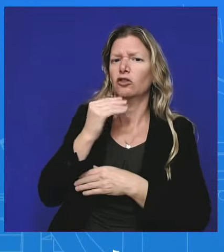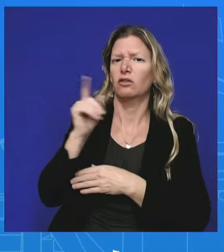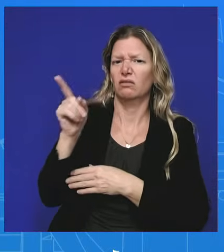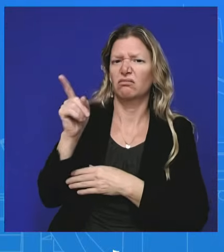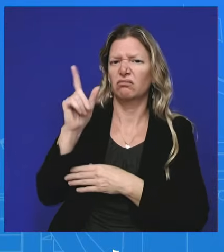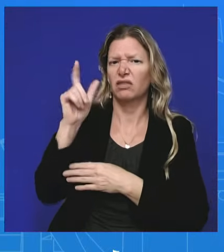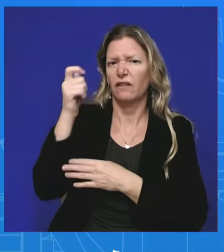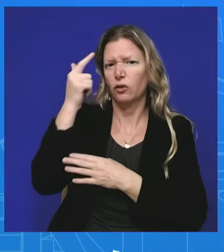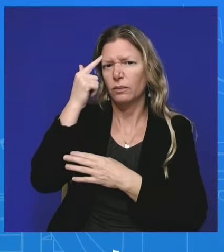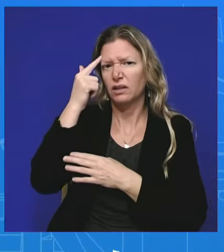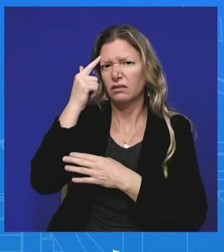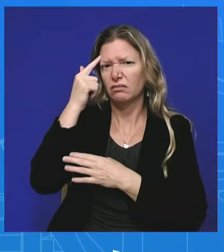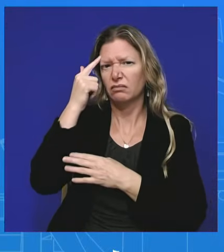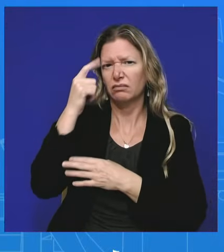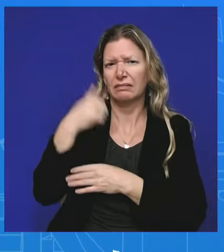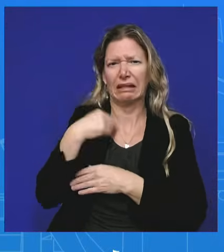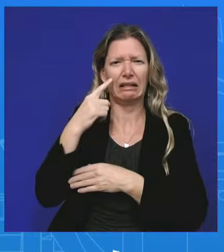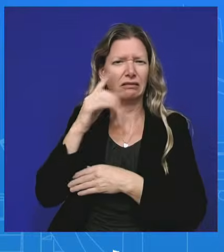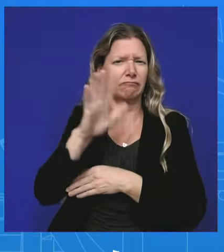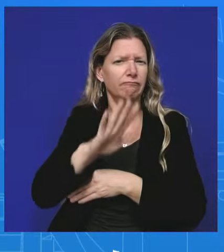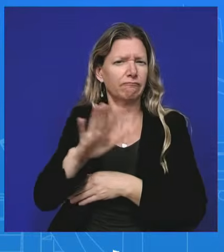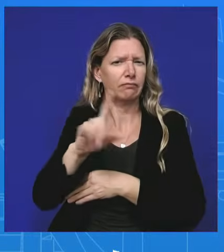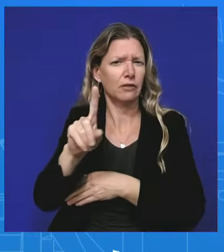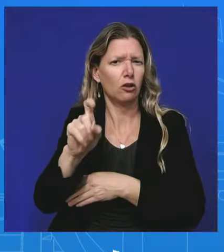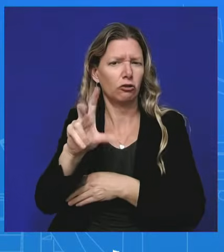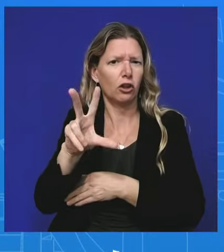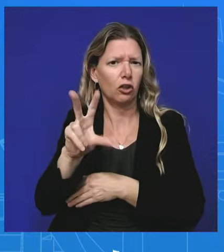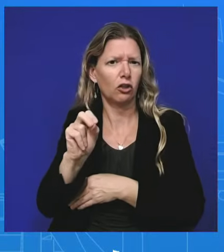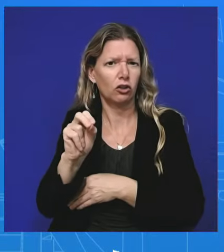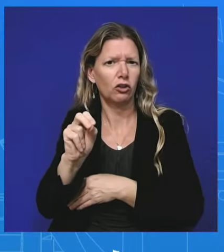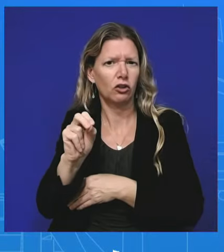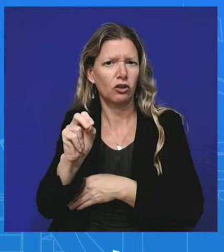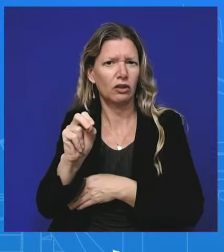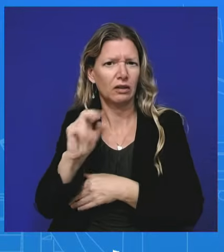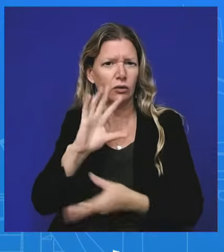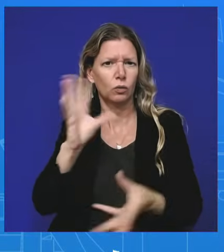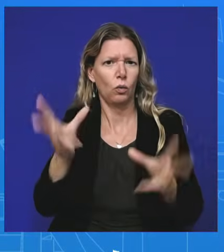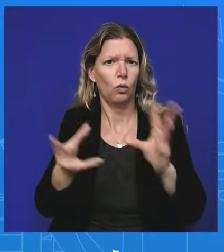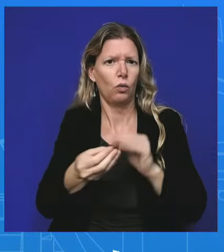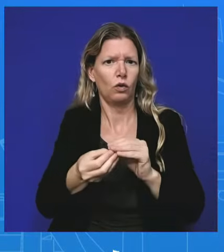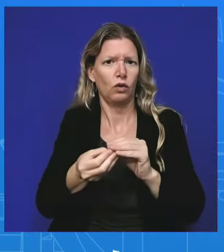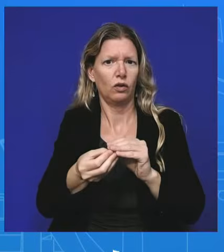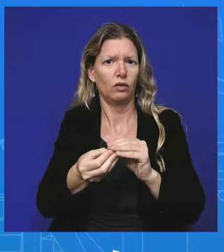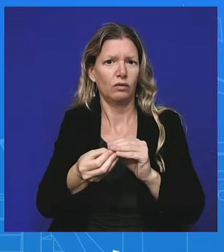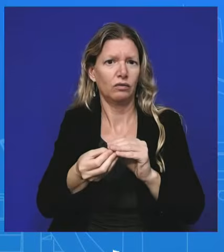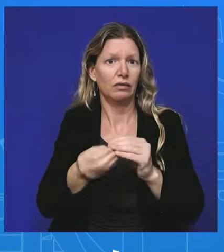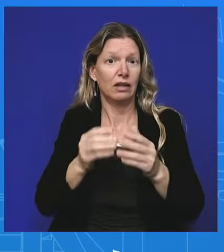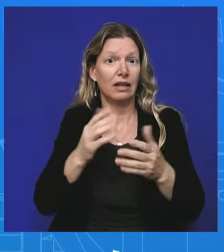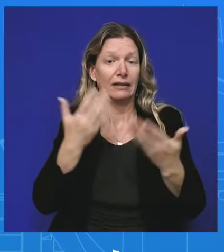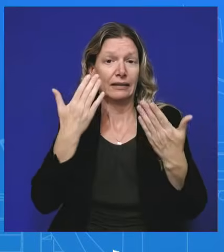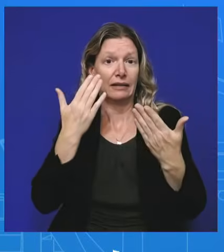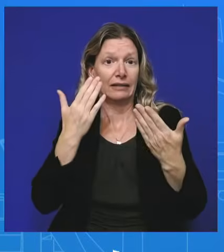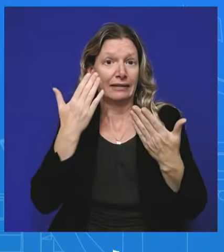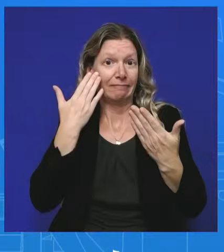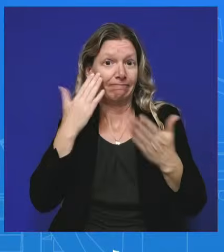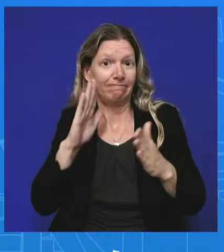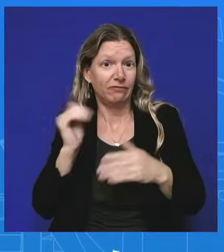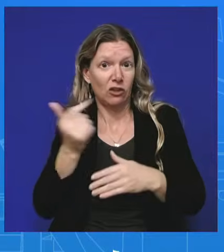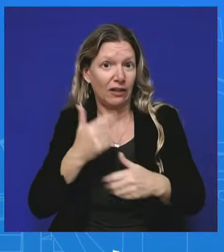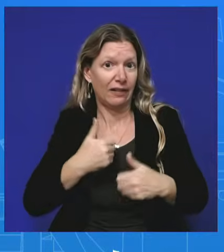Not all of them -- we don't believe all of them are alive. We don't know exactly what the breakdown is. The Press: And, of course, Rafah is going to be a big point of discussion when Sullivan is in the region.